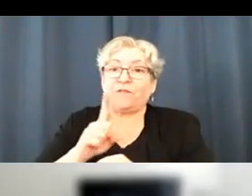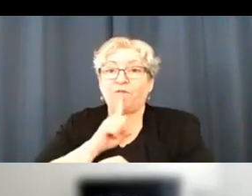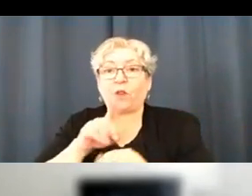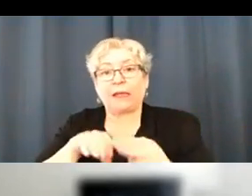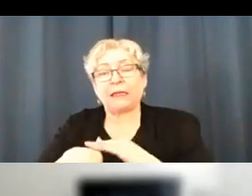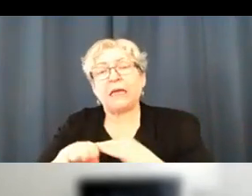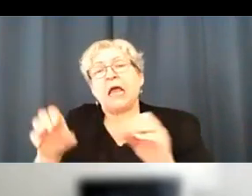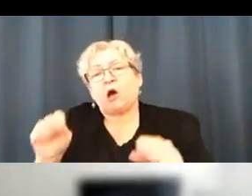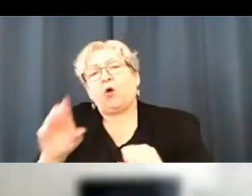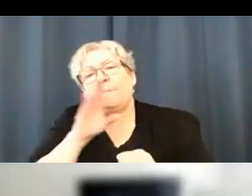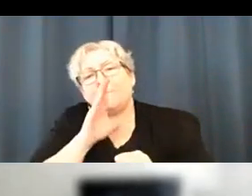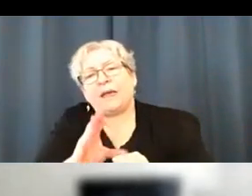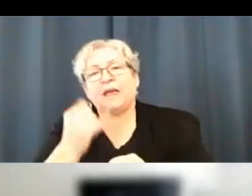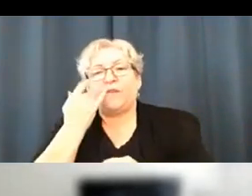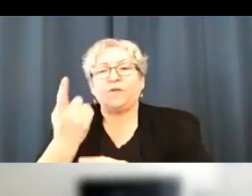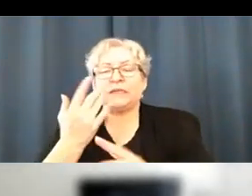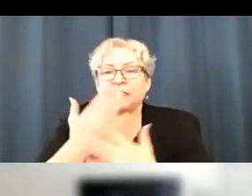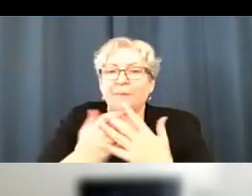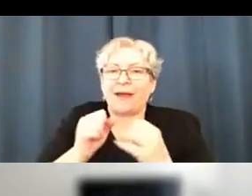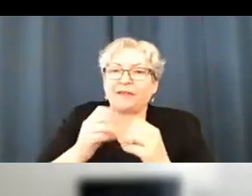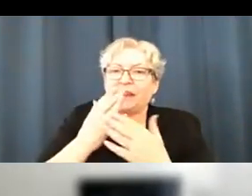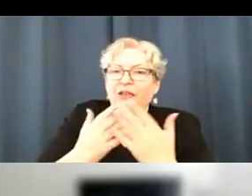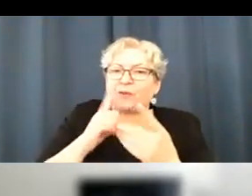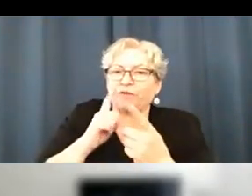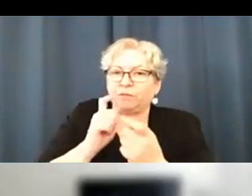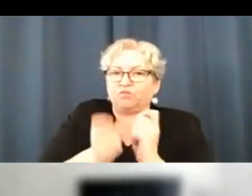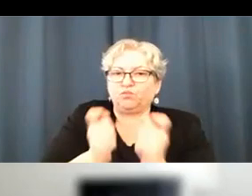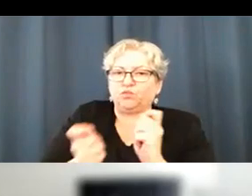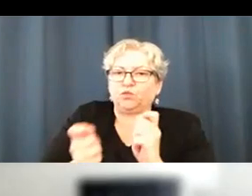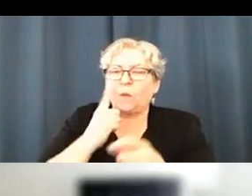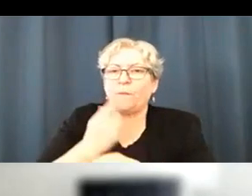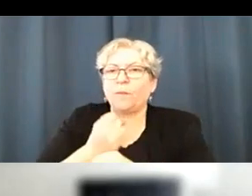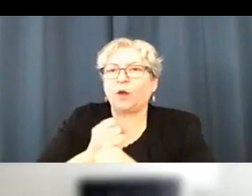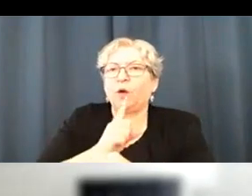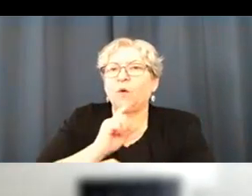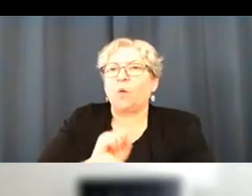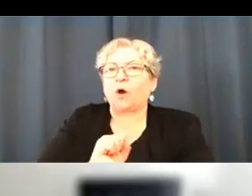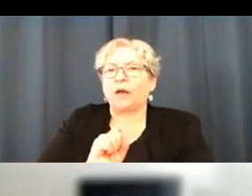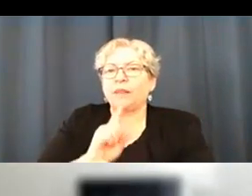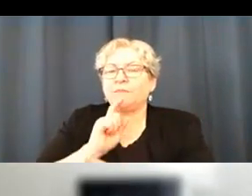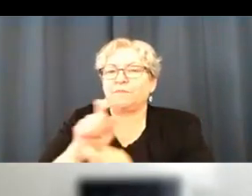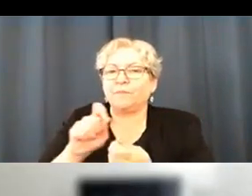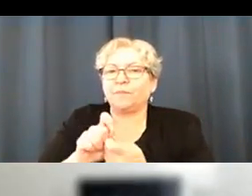there are a few implementation of carousels that work. You have to make sure that the particular version that you're choosing and the way that you implement it